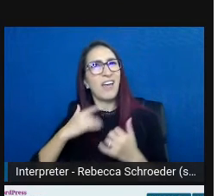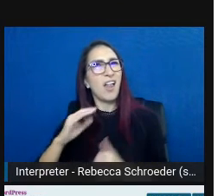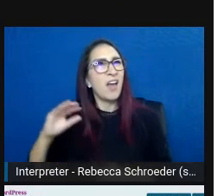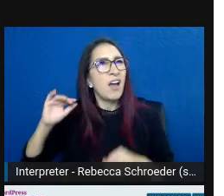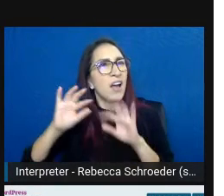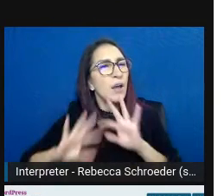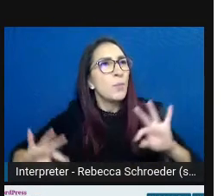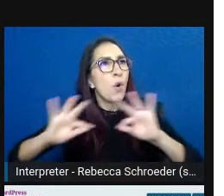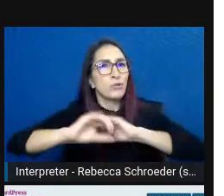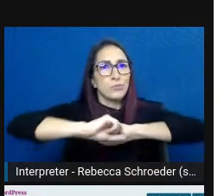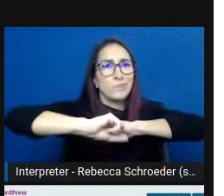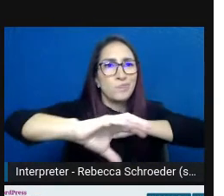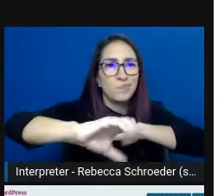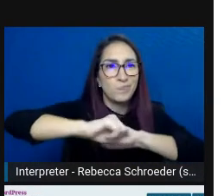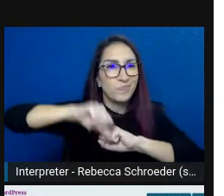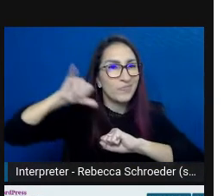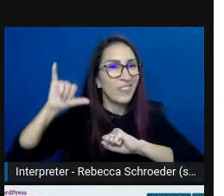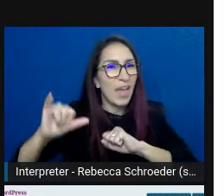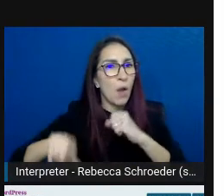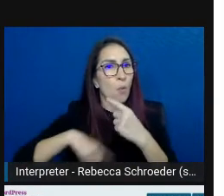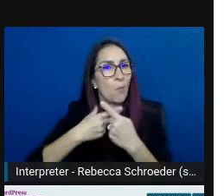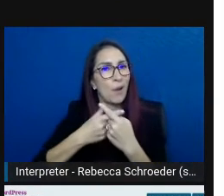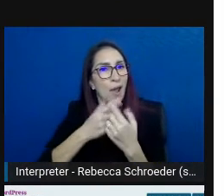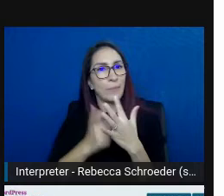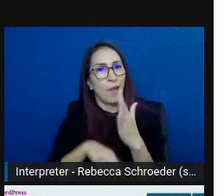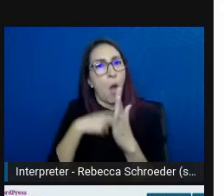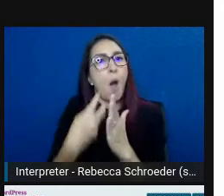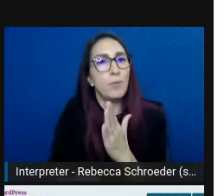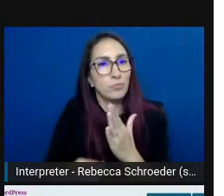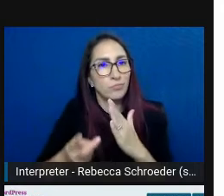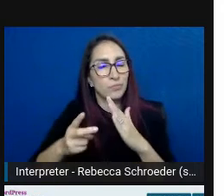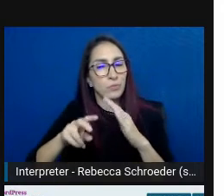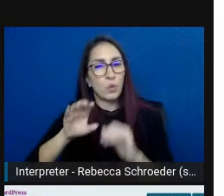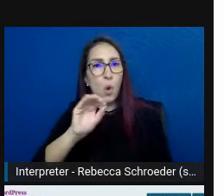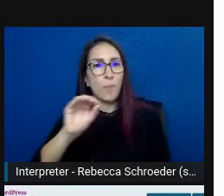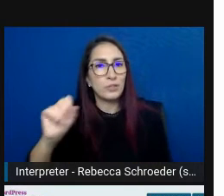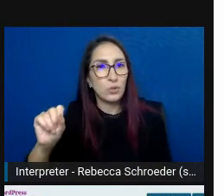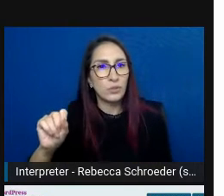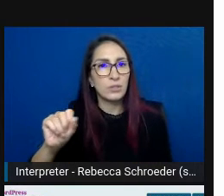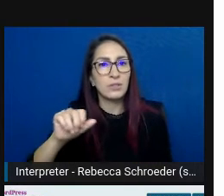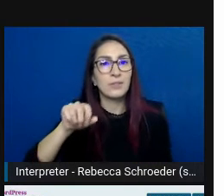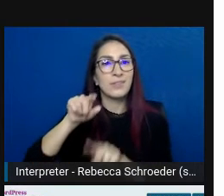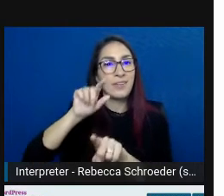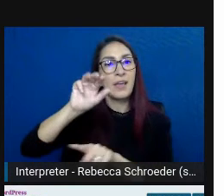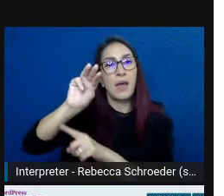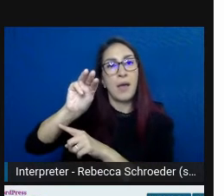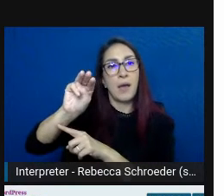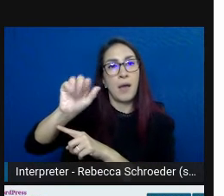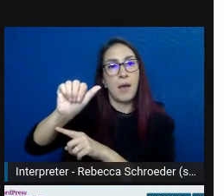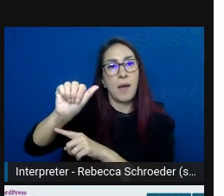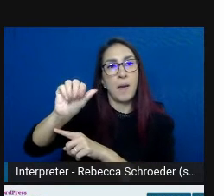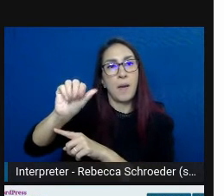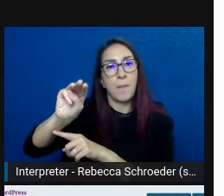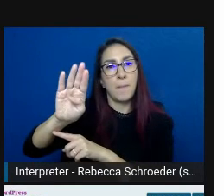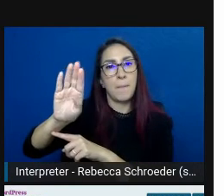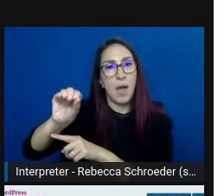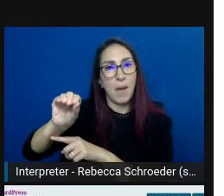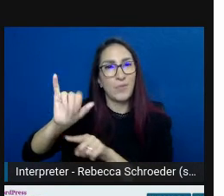I became active on the Mambo CMS forum. Mambo was one of the first content management systems I used,